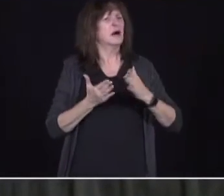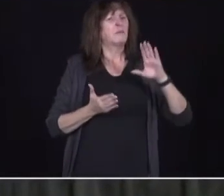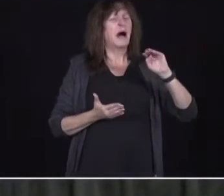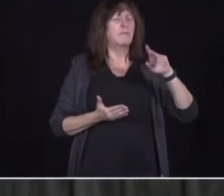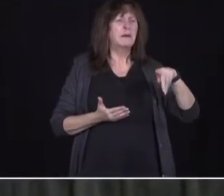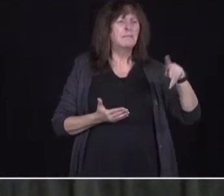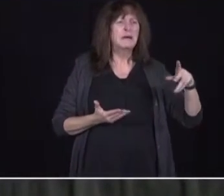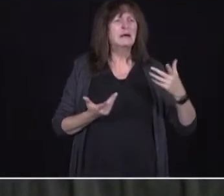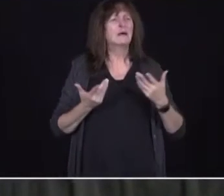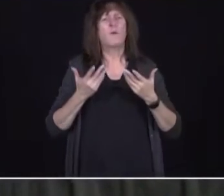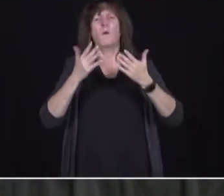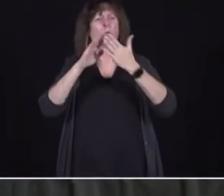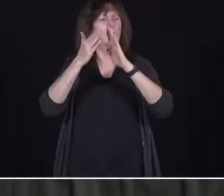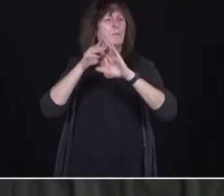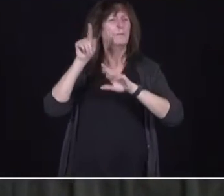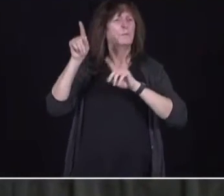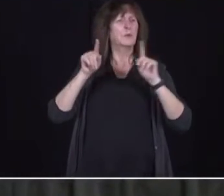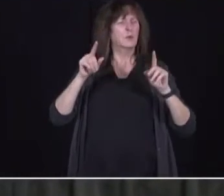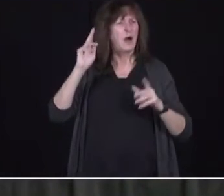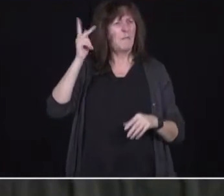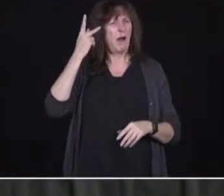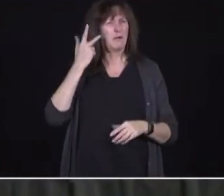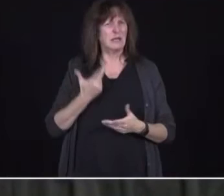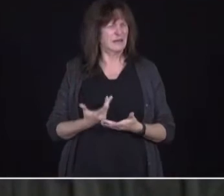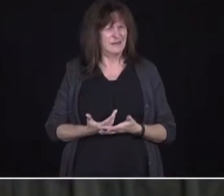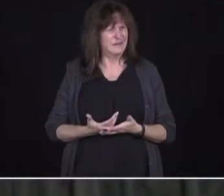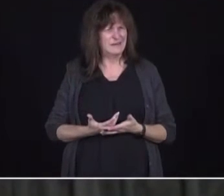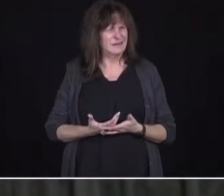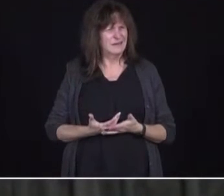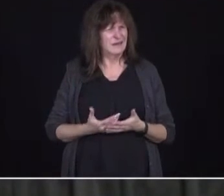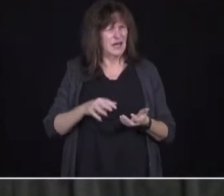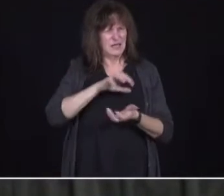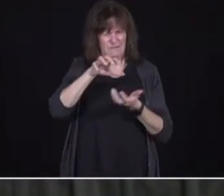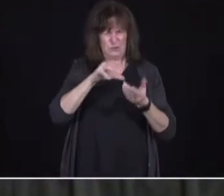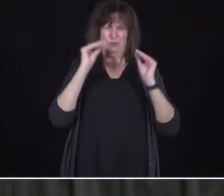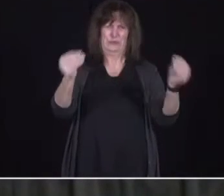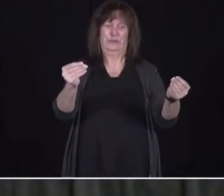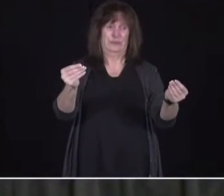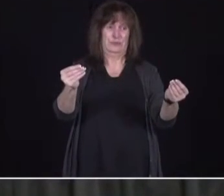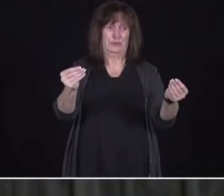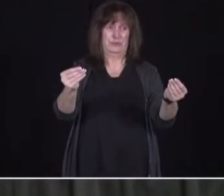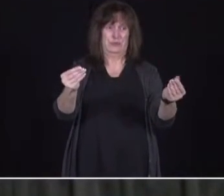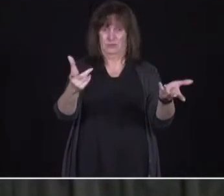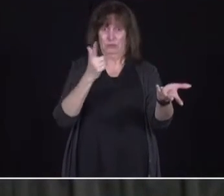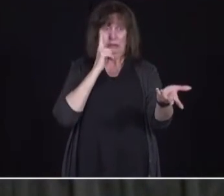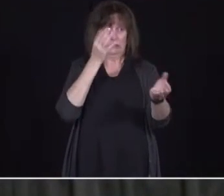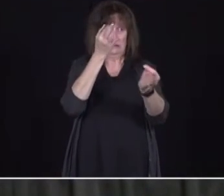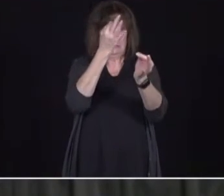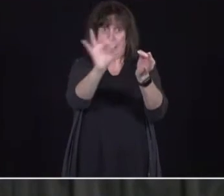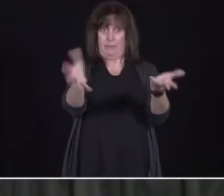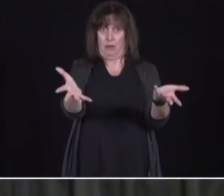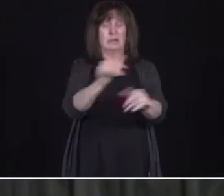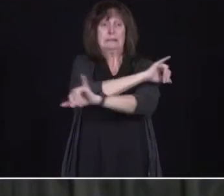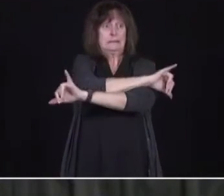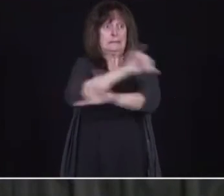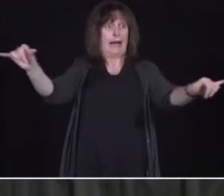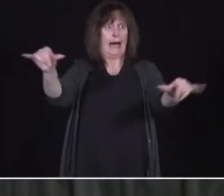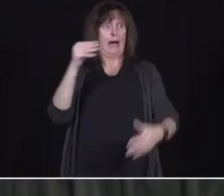There is no confusion. I hear some elected officials -- local ones and other one, oh it's confusing. Folks. There is no confusion here.